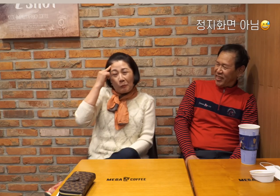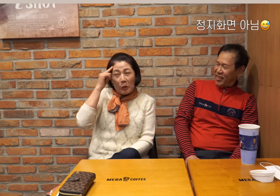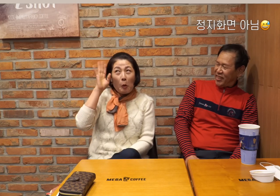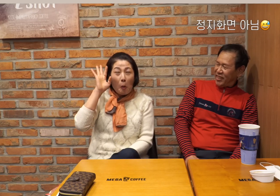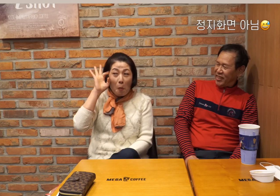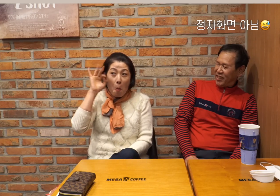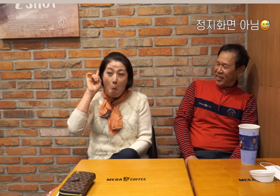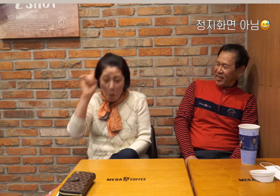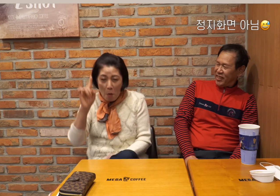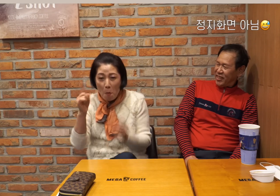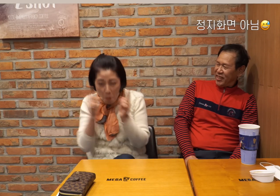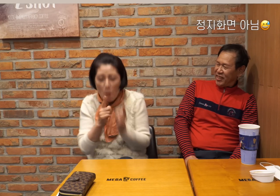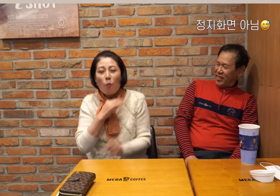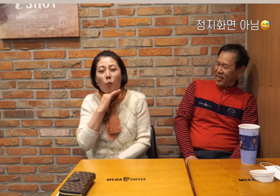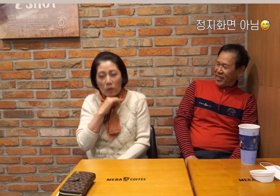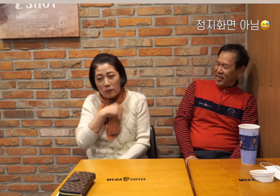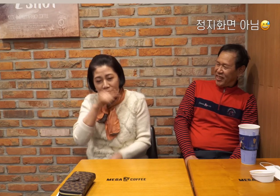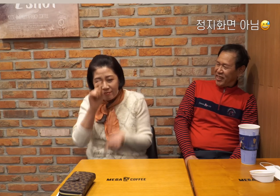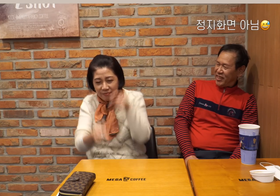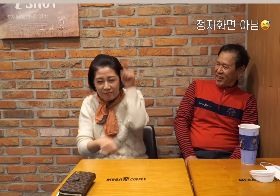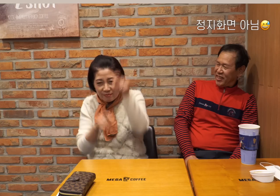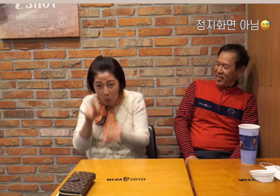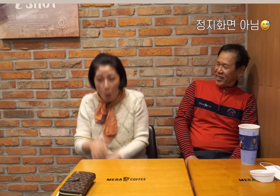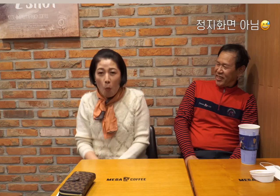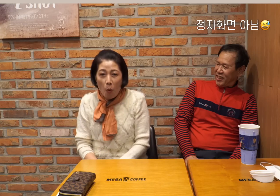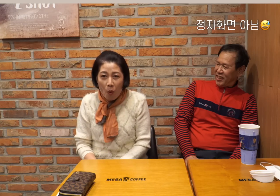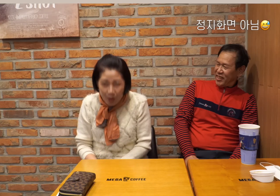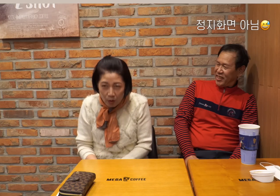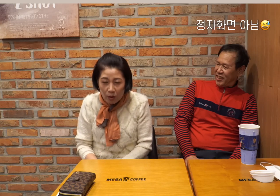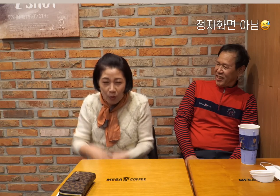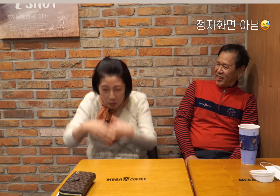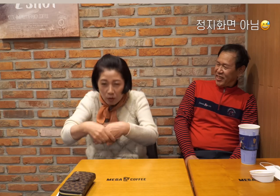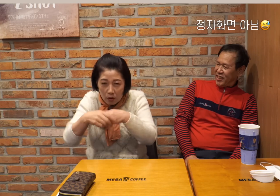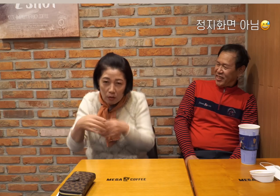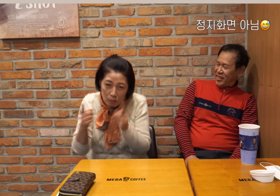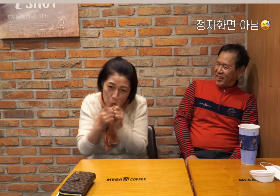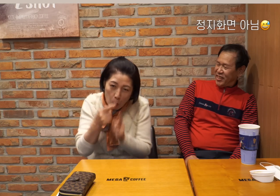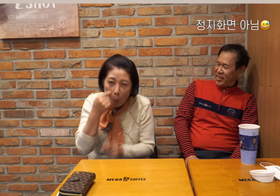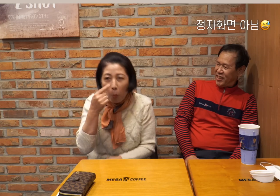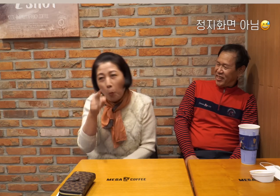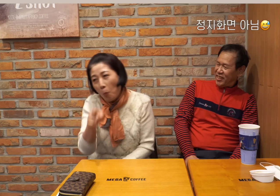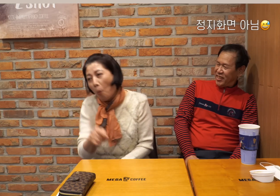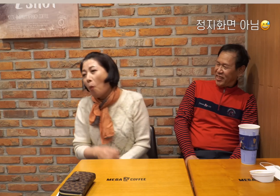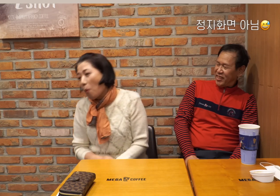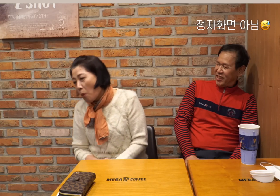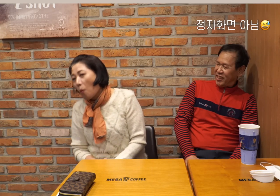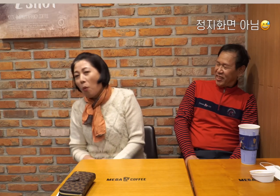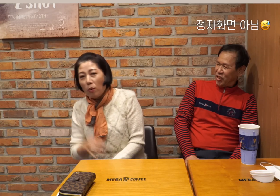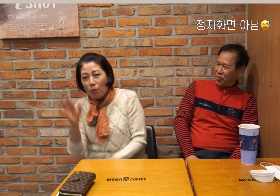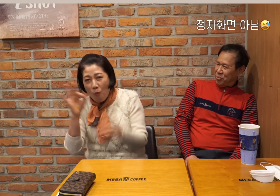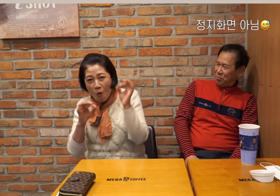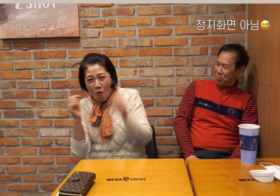After thinking about it, we met a few days later. When I met him in person, I really liked it.